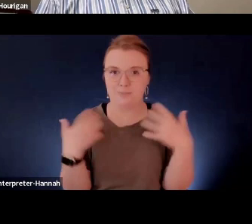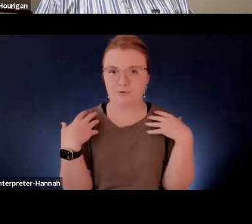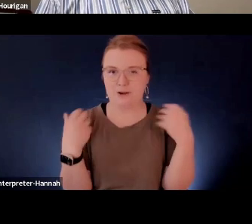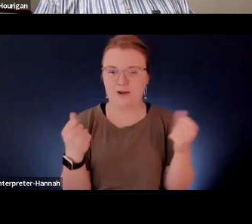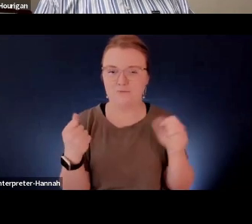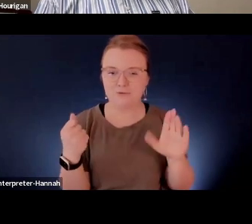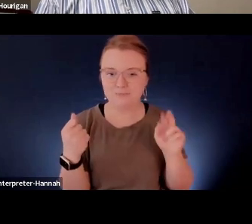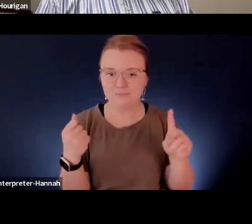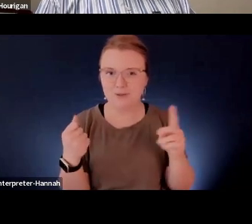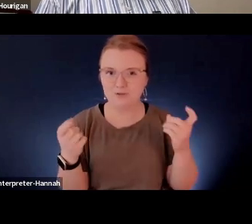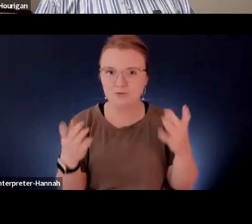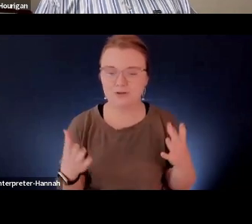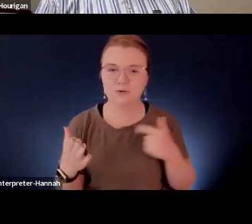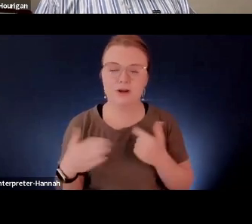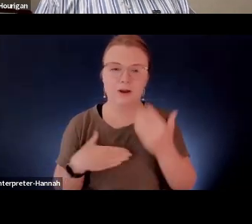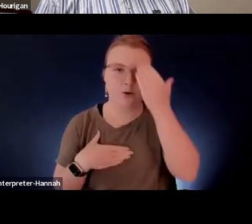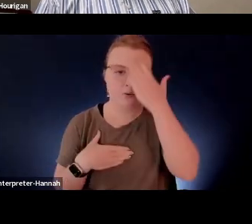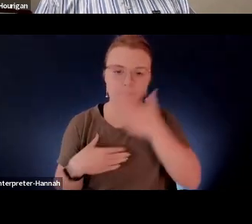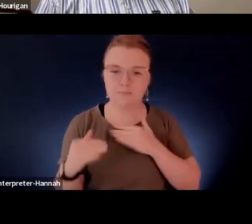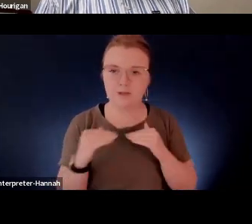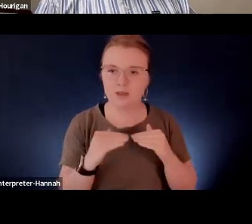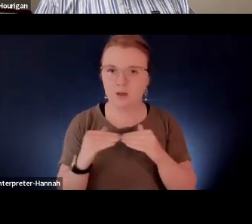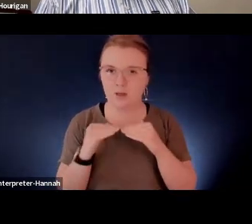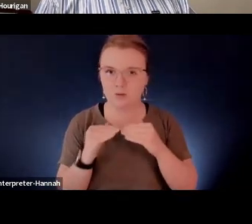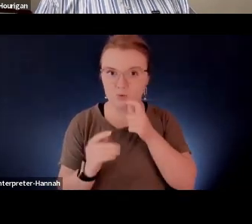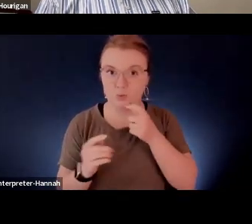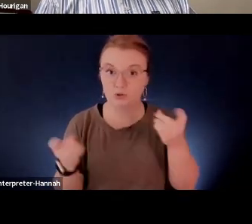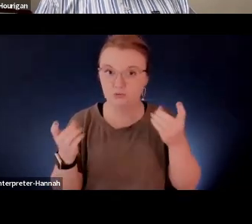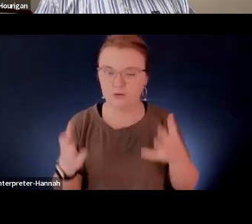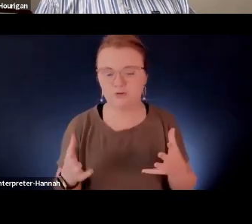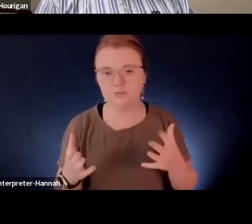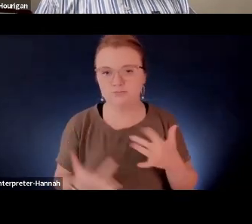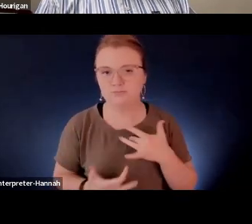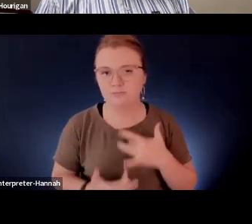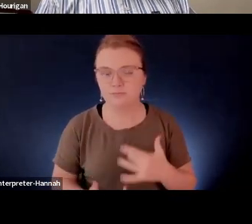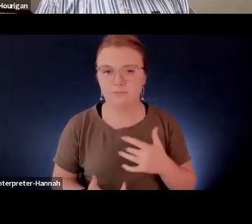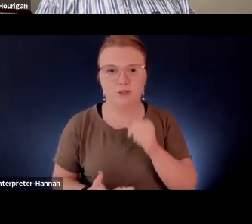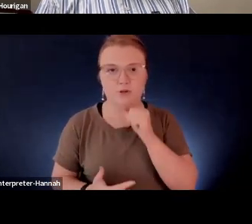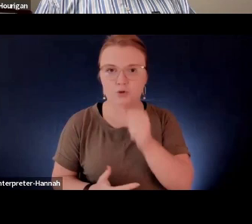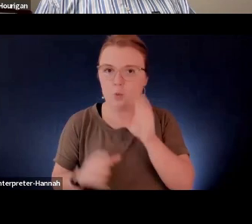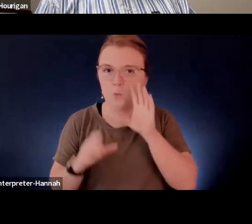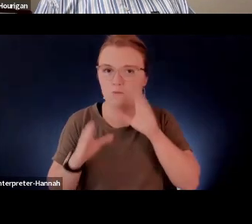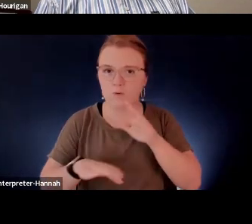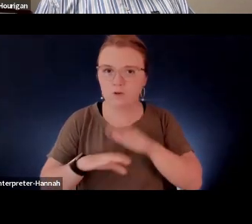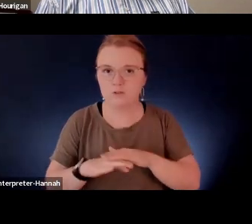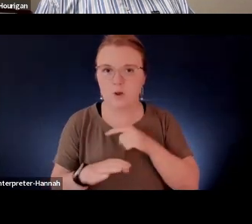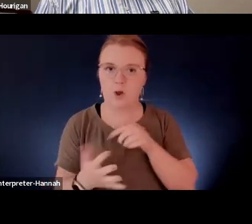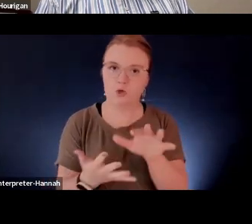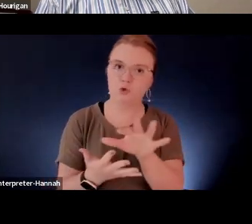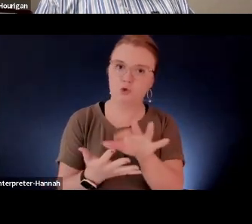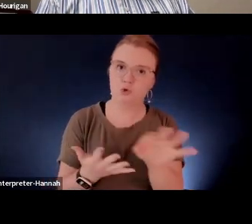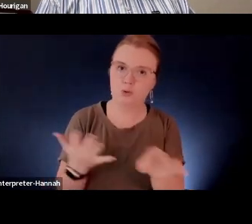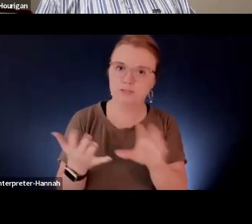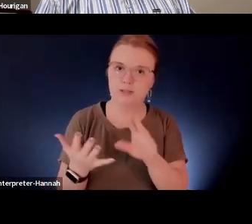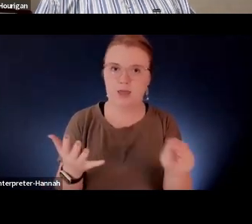that are conductors are typically not all about choice and autonomy. They don't necessarily offer choices